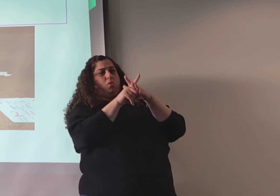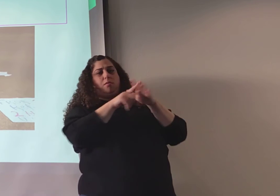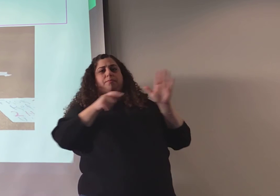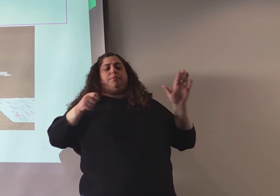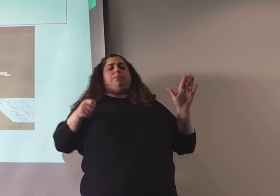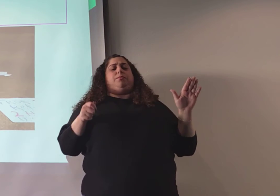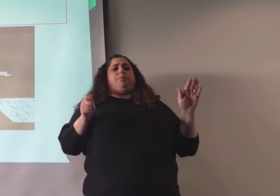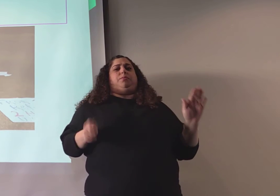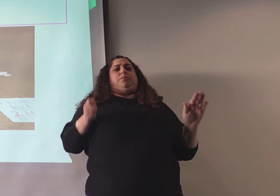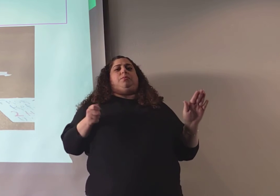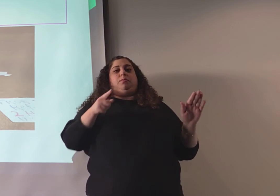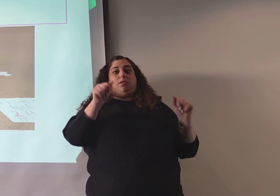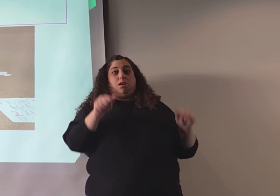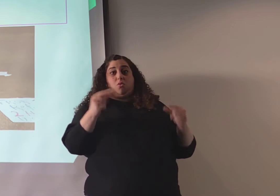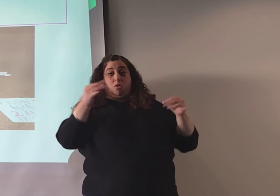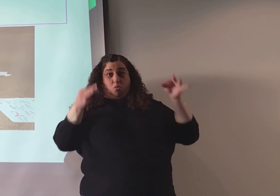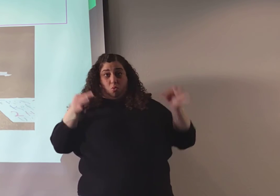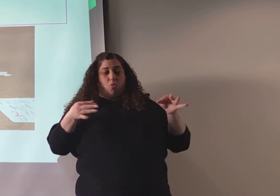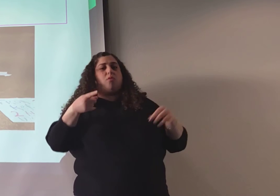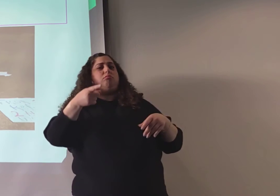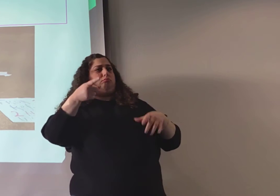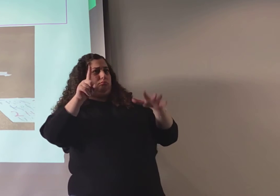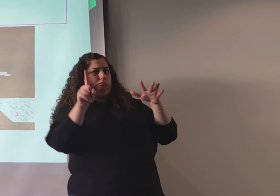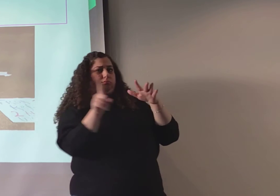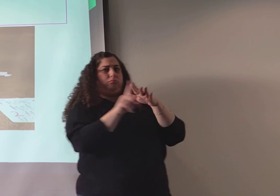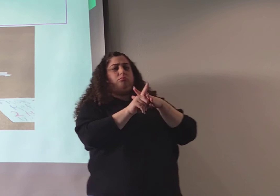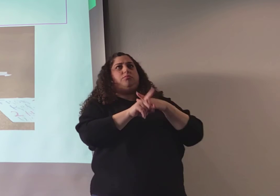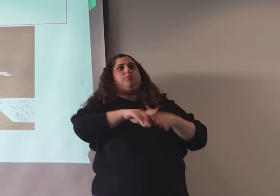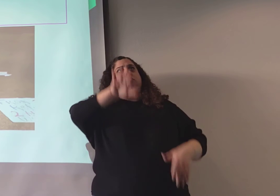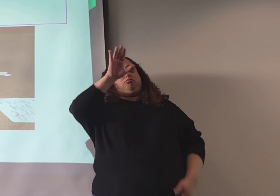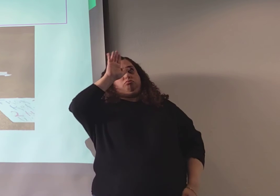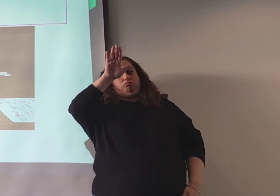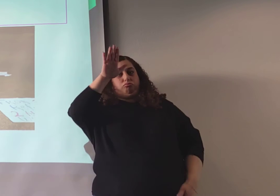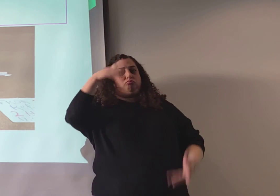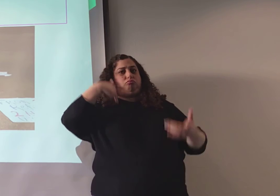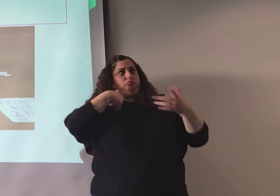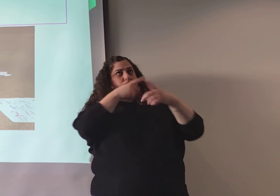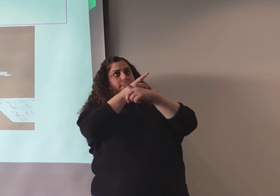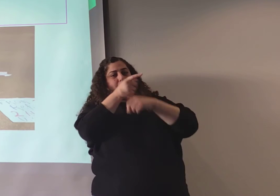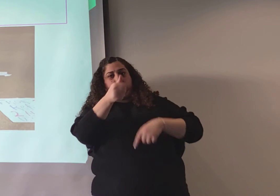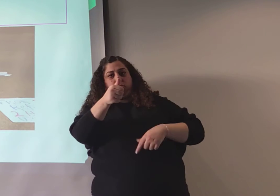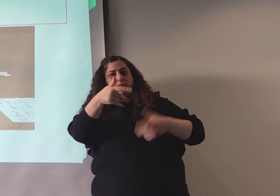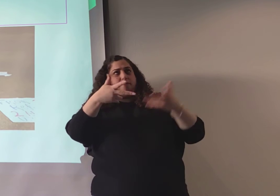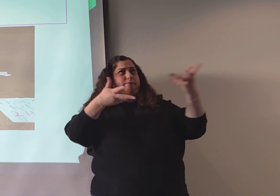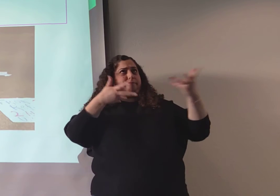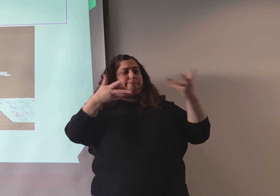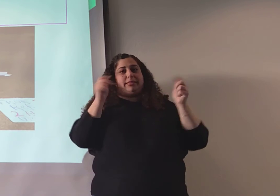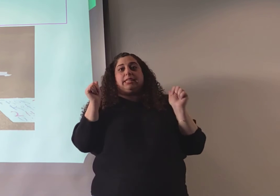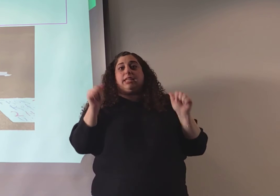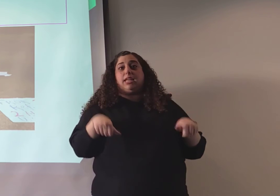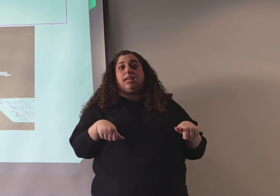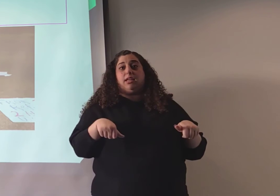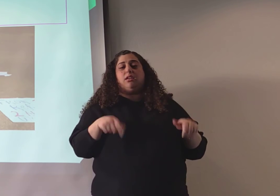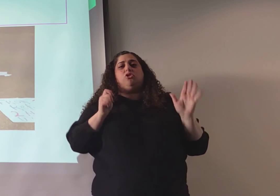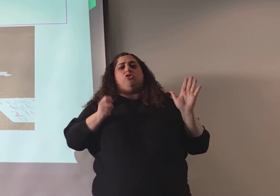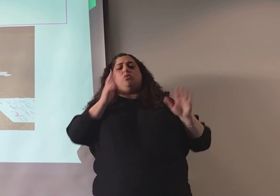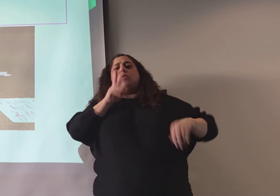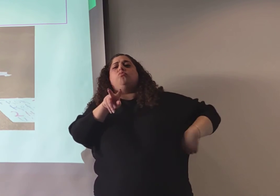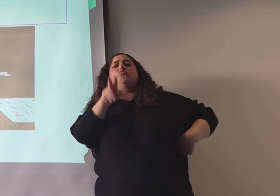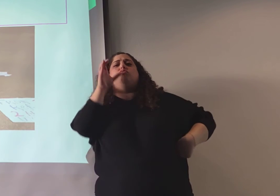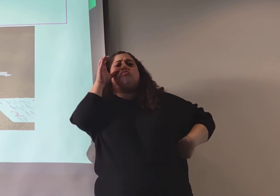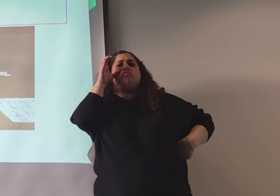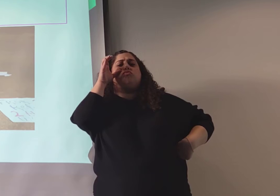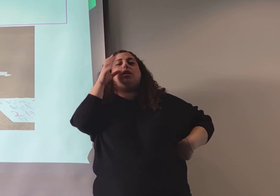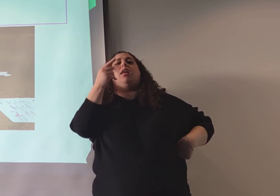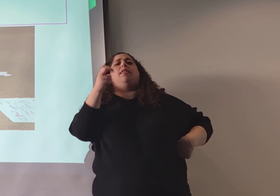They can also be defenses like harassment or retaliation, or that the landlord wasn't